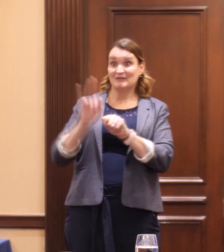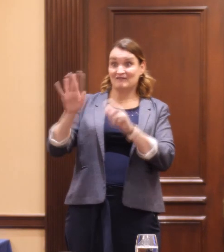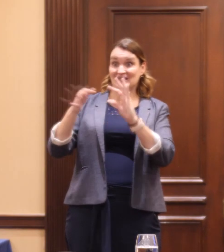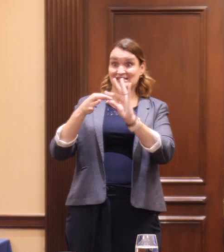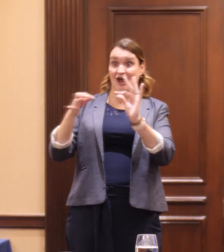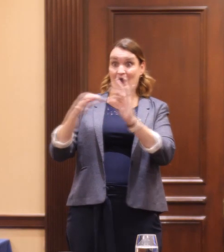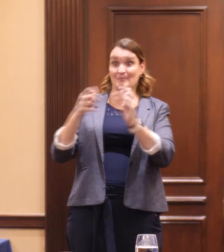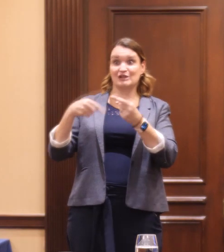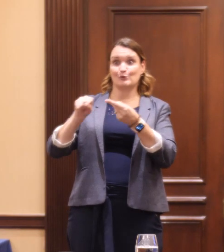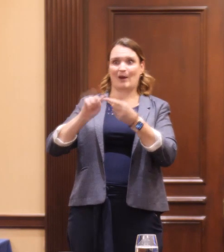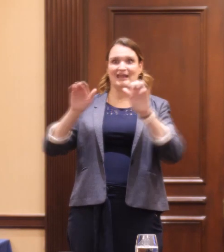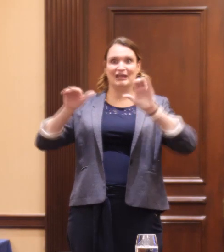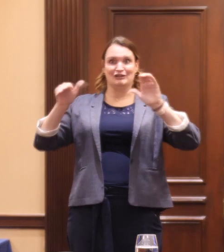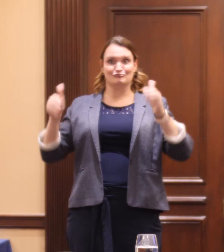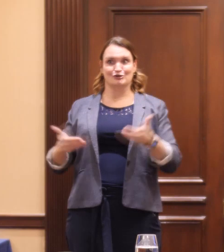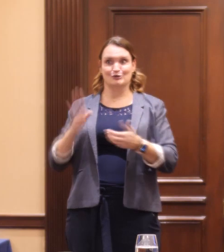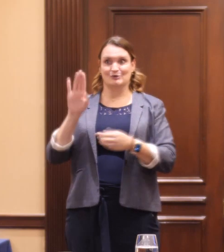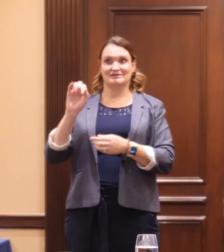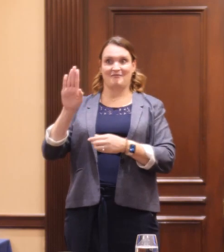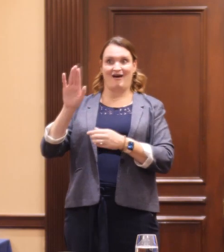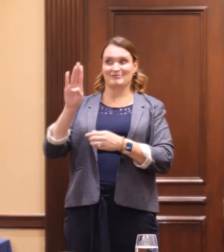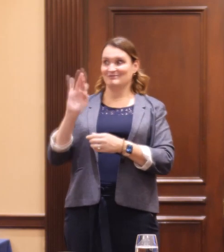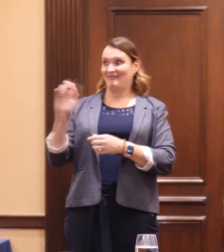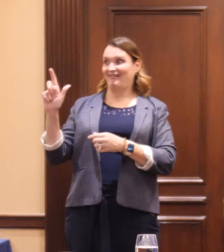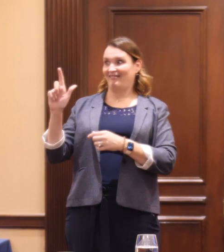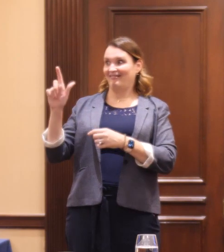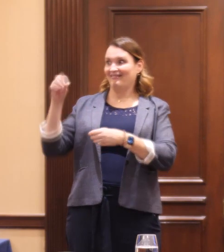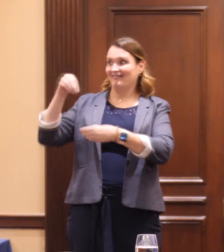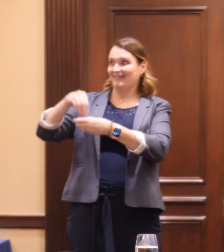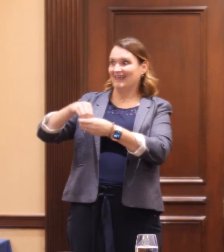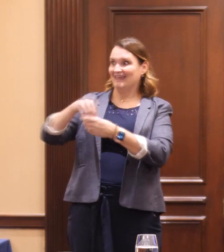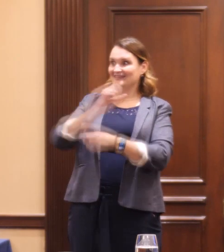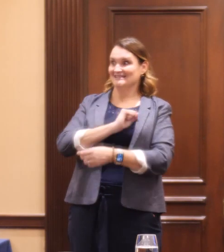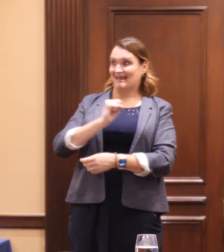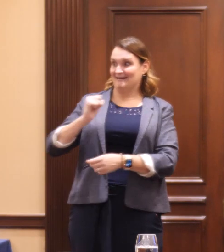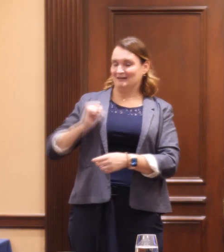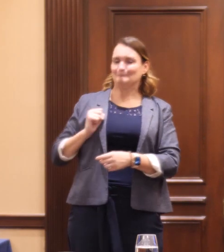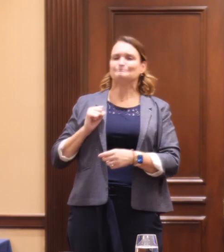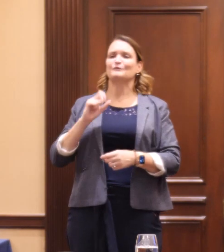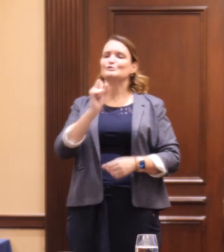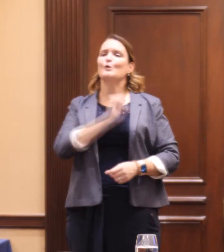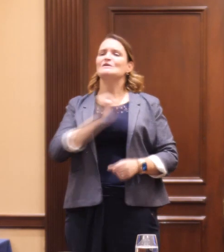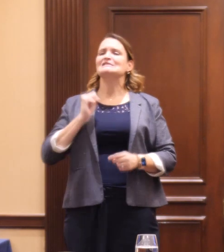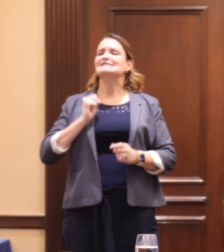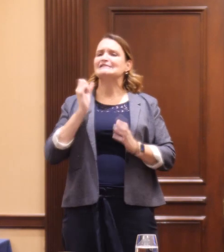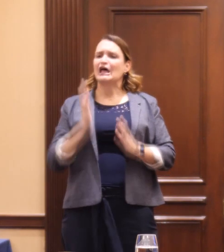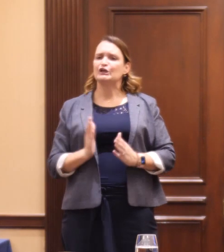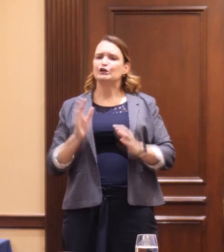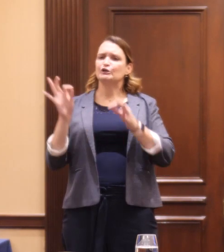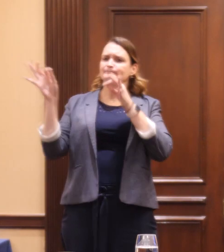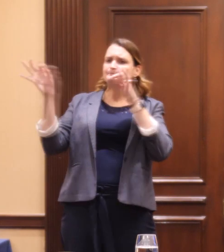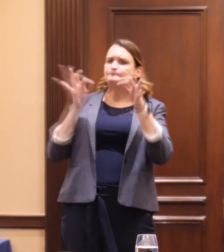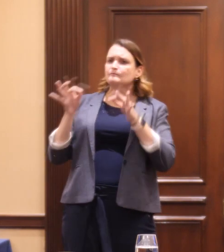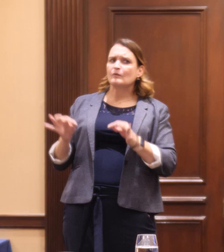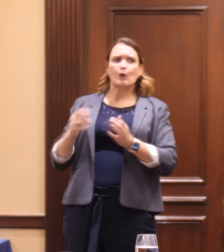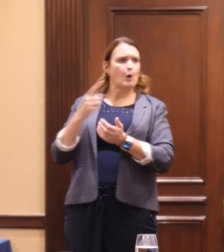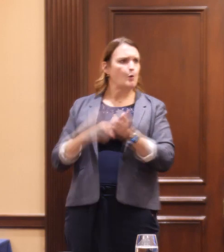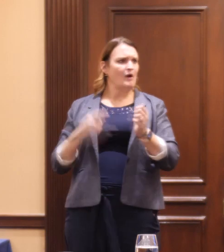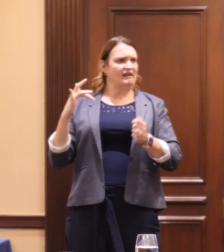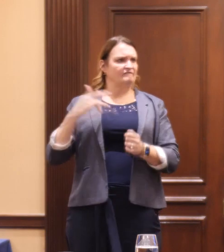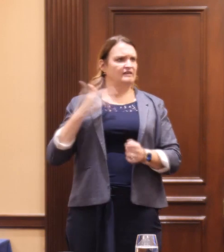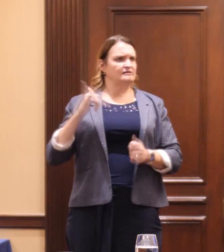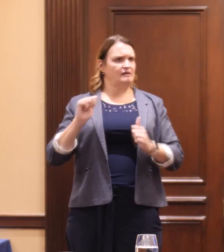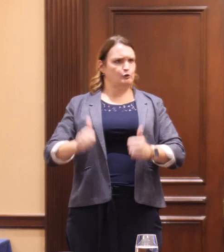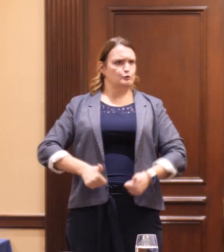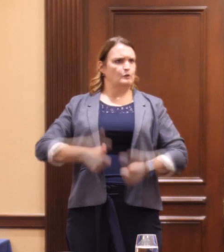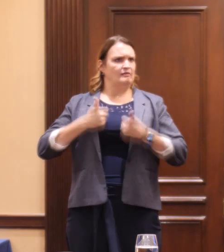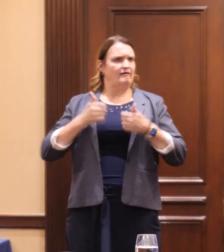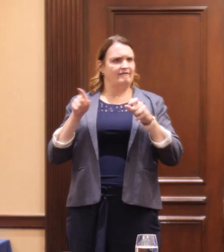Bob's bill in the Senate and he described what it was like to live as a person with disability at